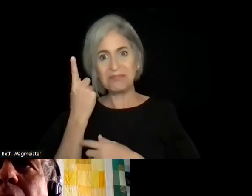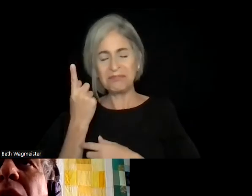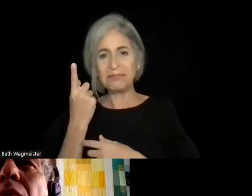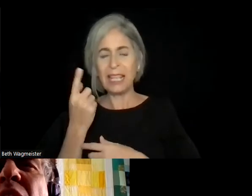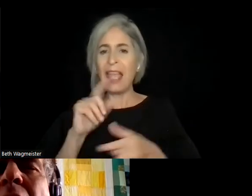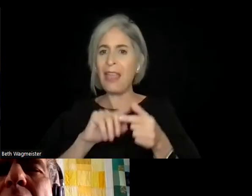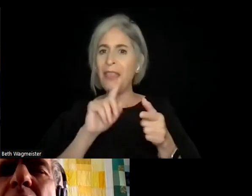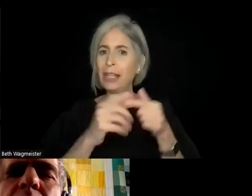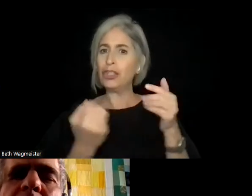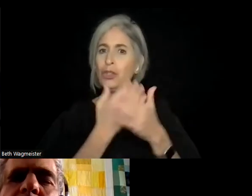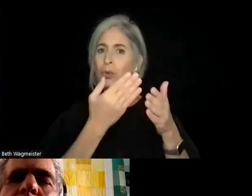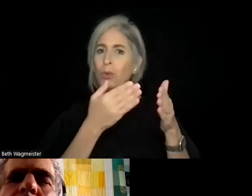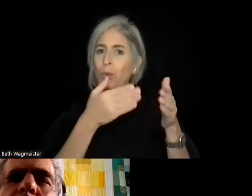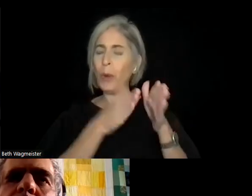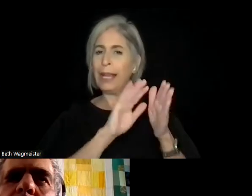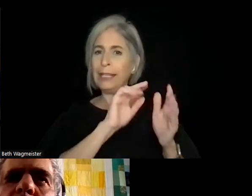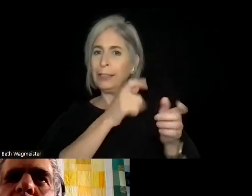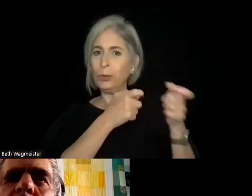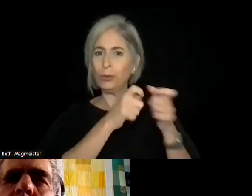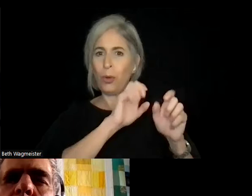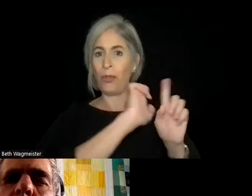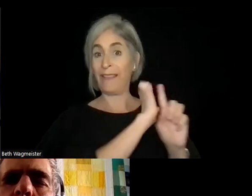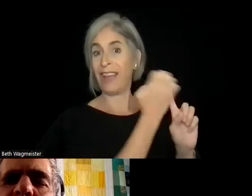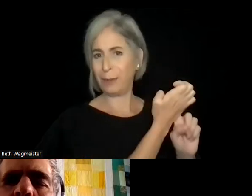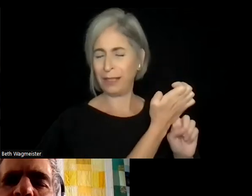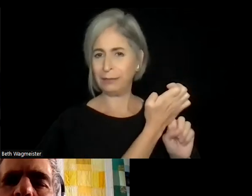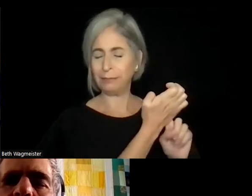to think about or beginning to control the environment.